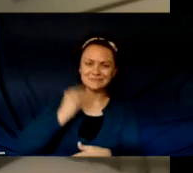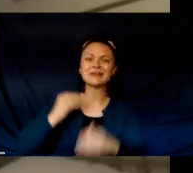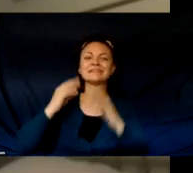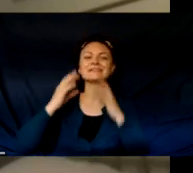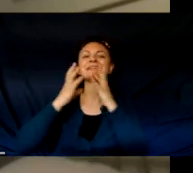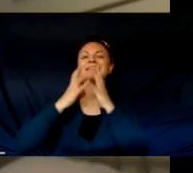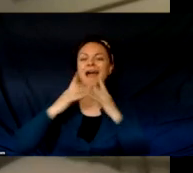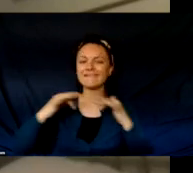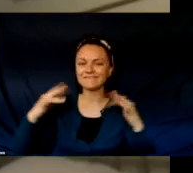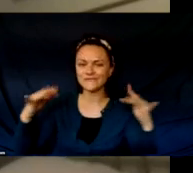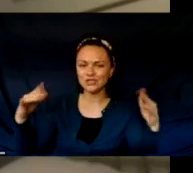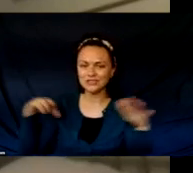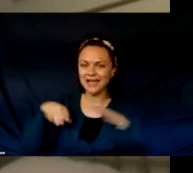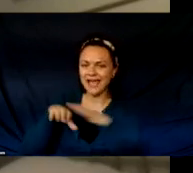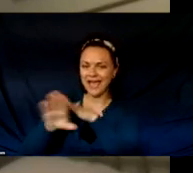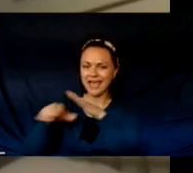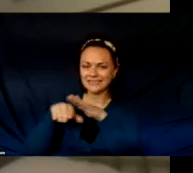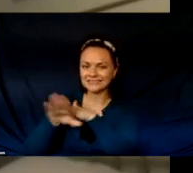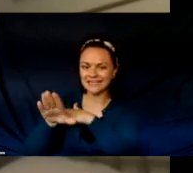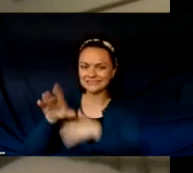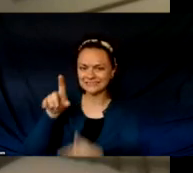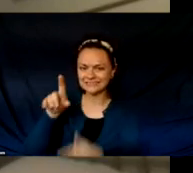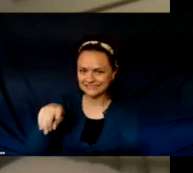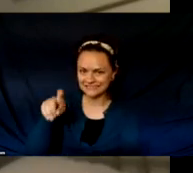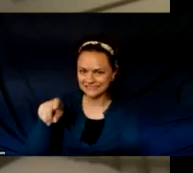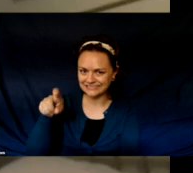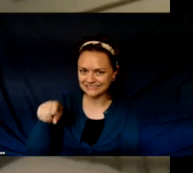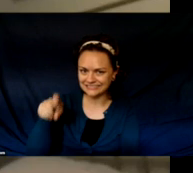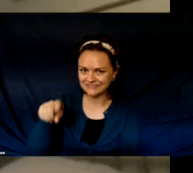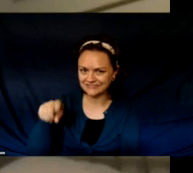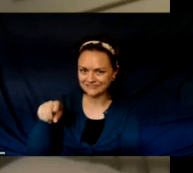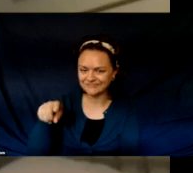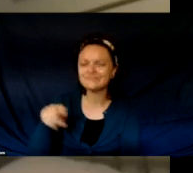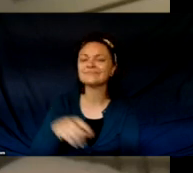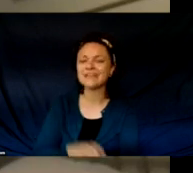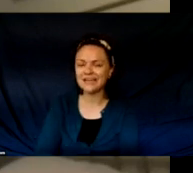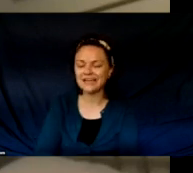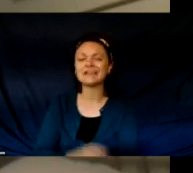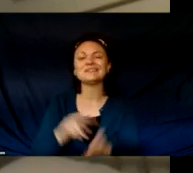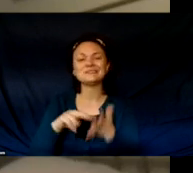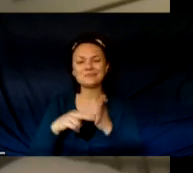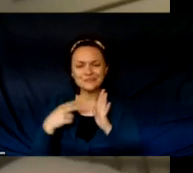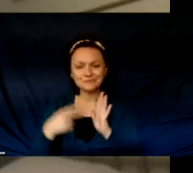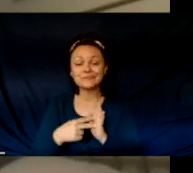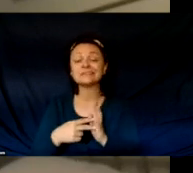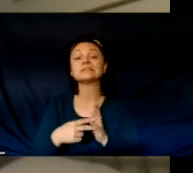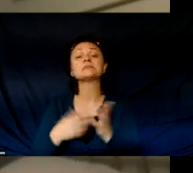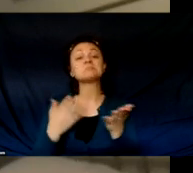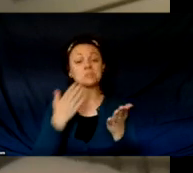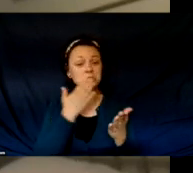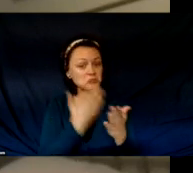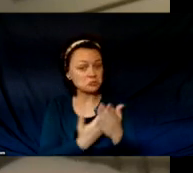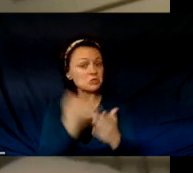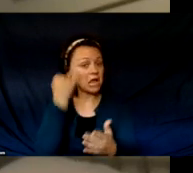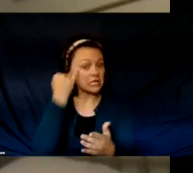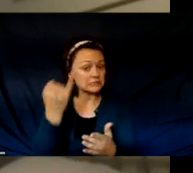It's a great idea to have standard access accommodations within